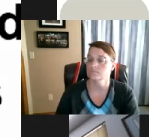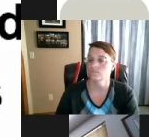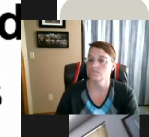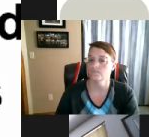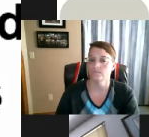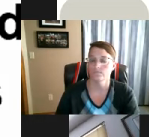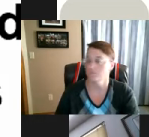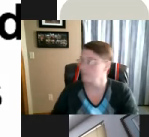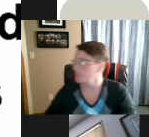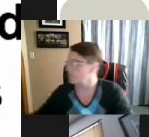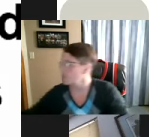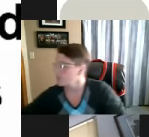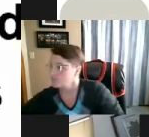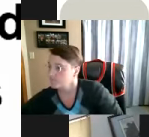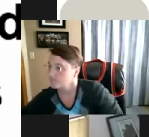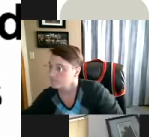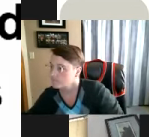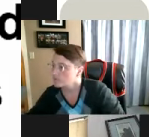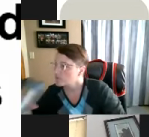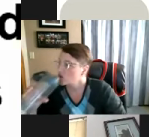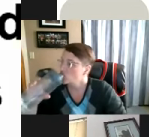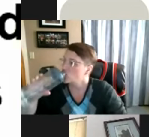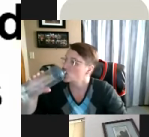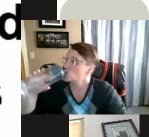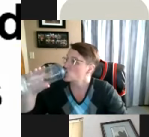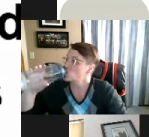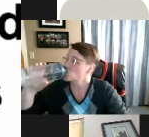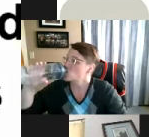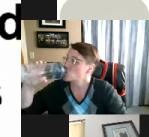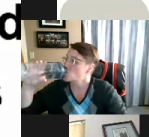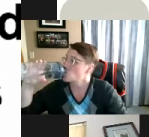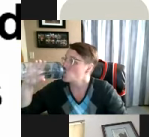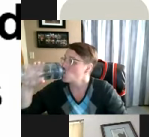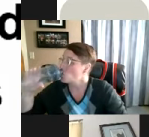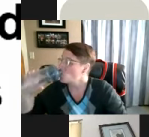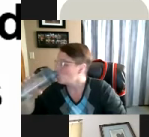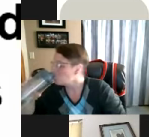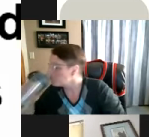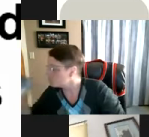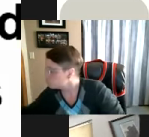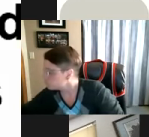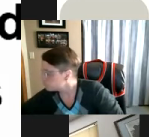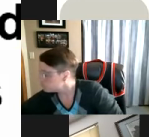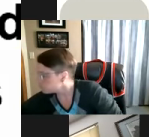work part time. We also have a long history of paying people with disabilities a sub-minimum